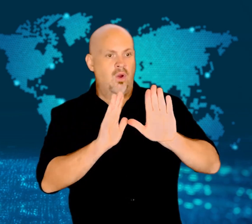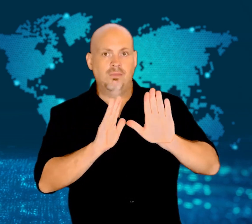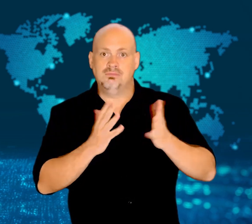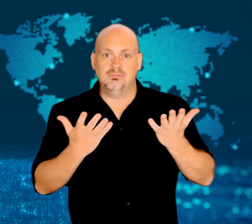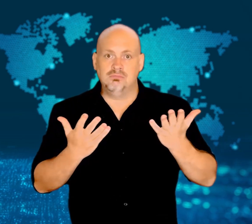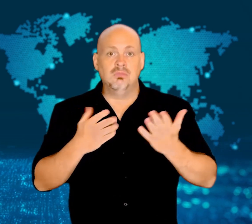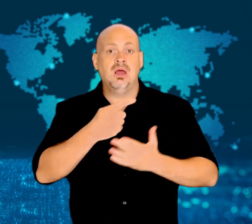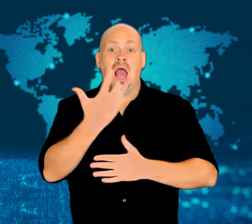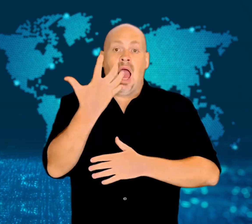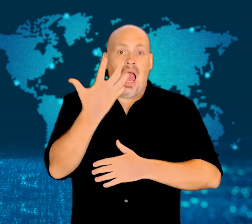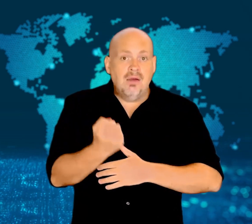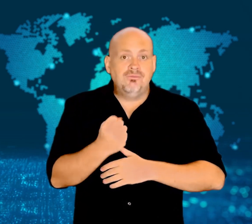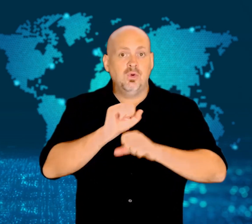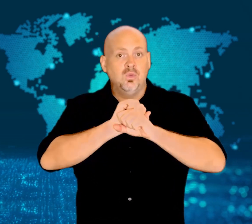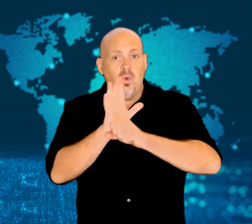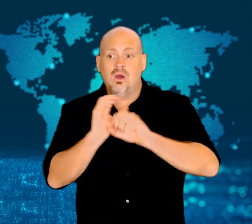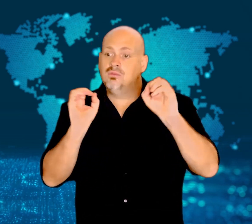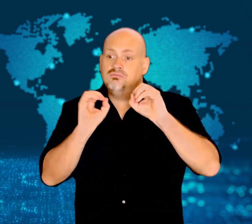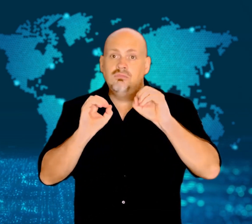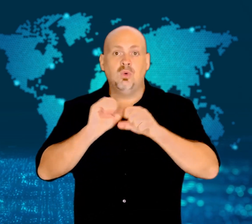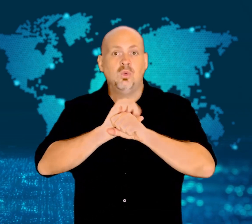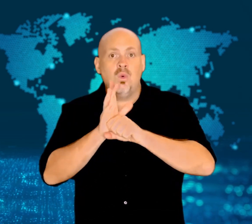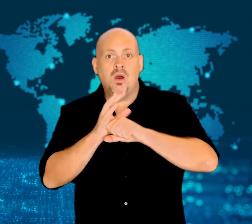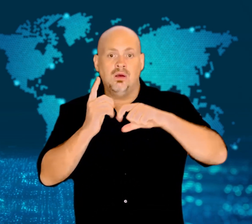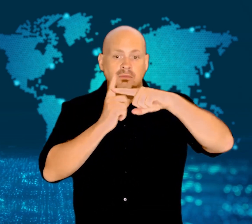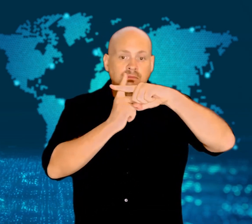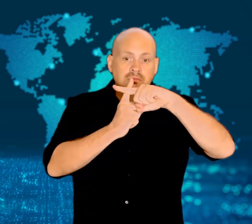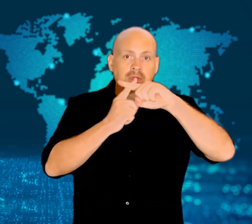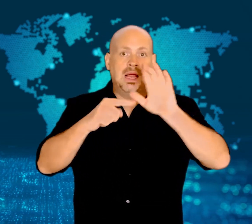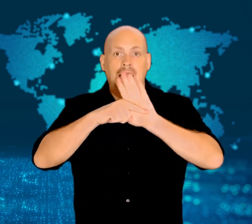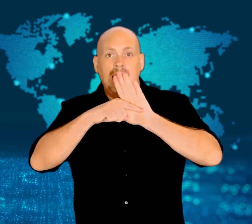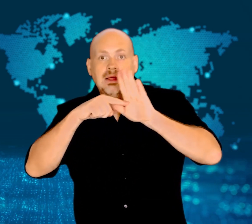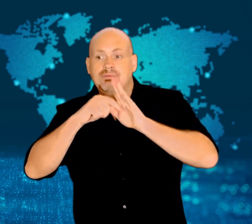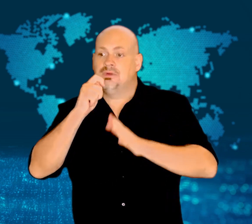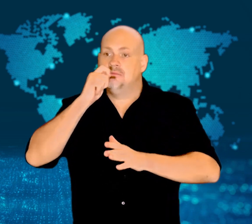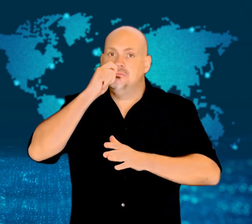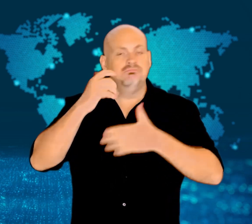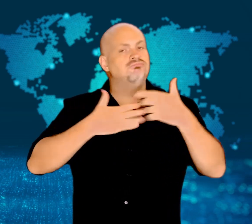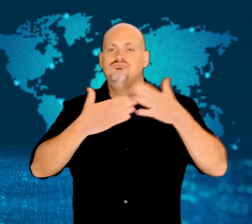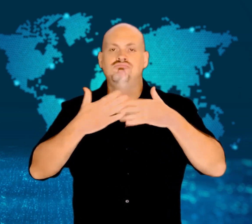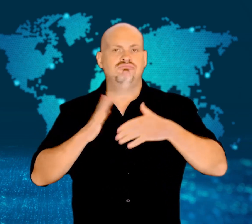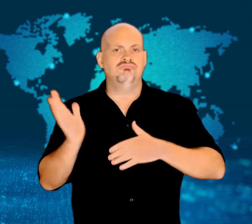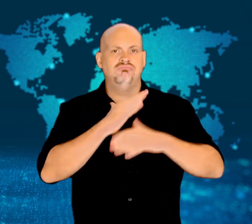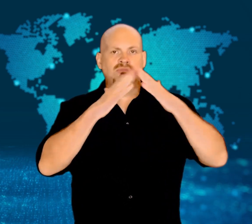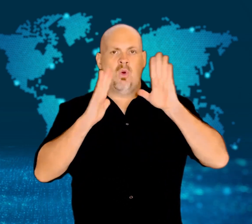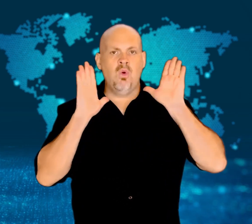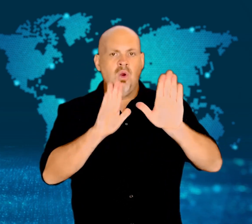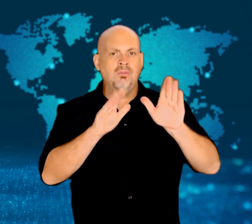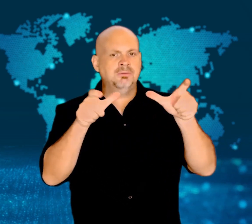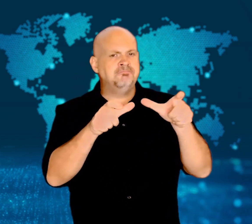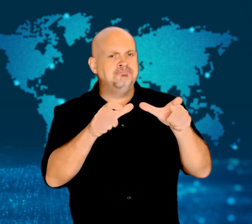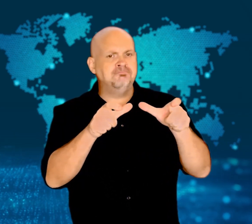leave whether or not they have COVID-19.